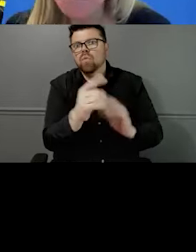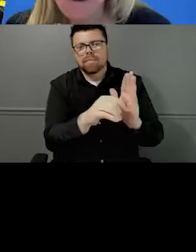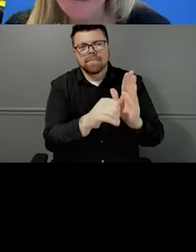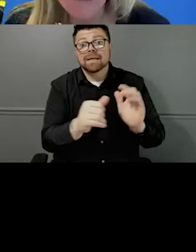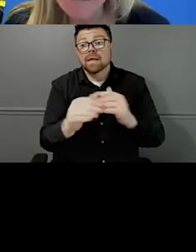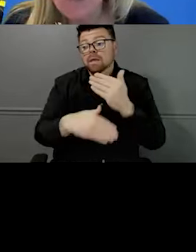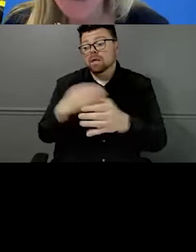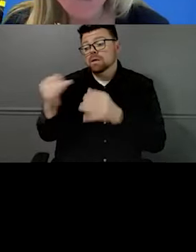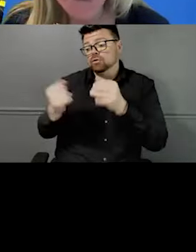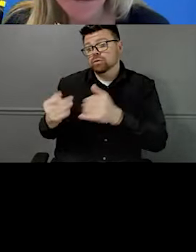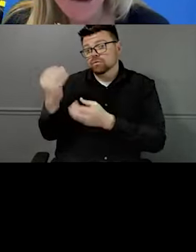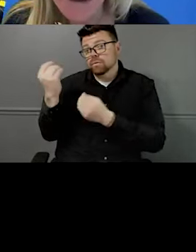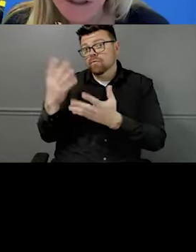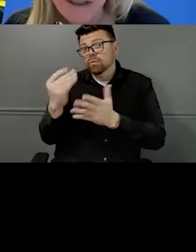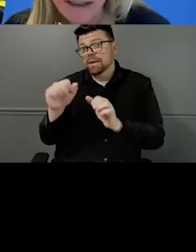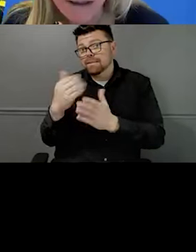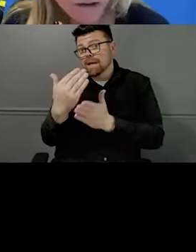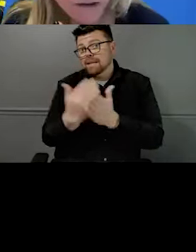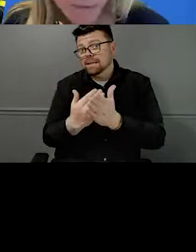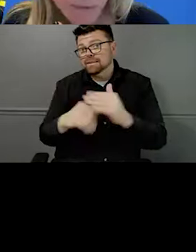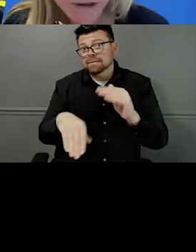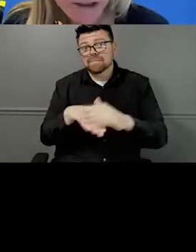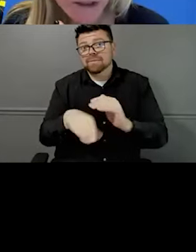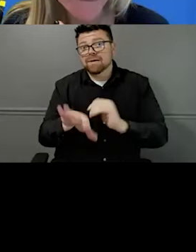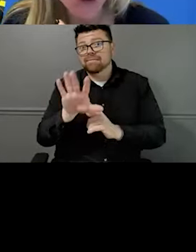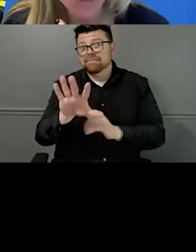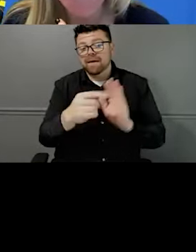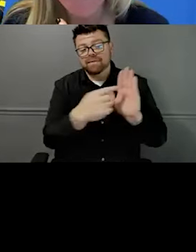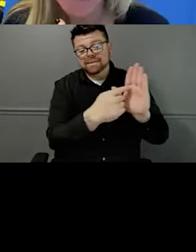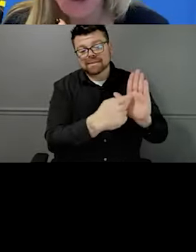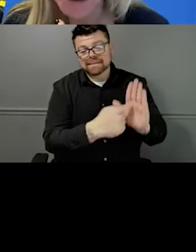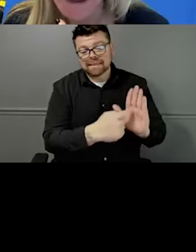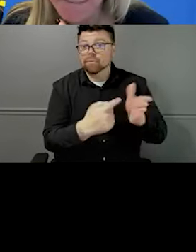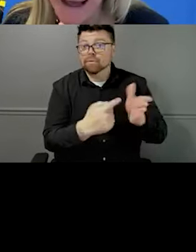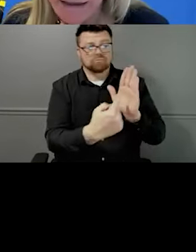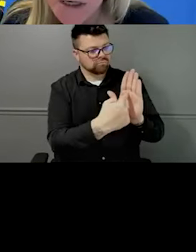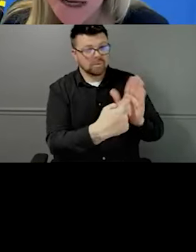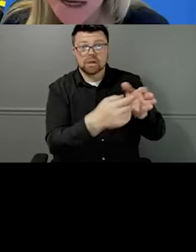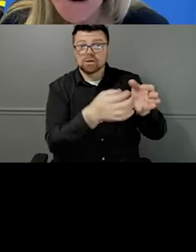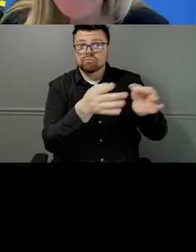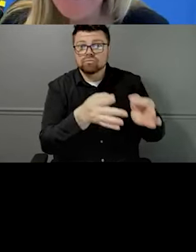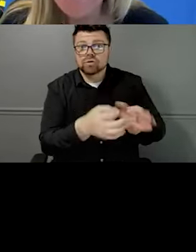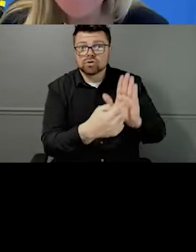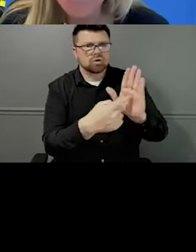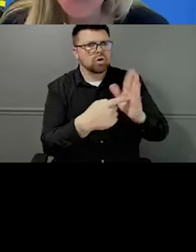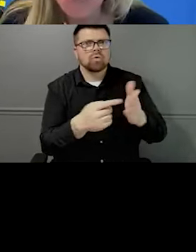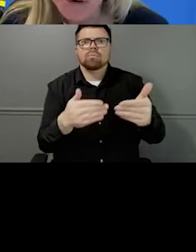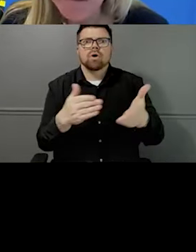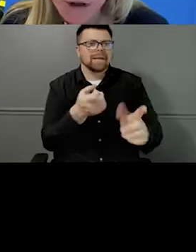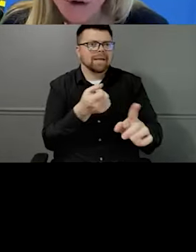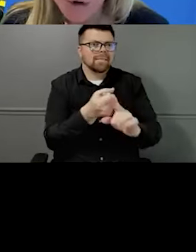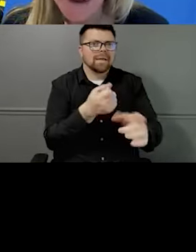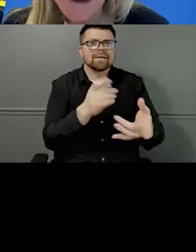can be a list of up to five distinct examples that demonstrate the broader impact of the individual's professional and